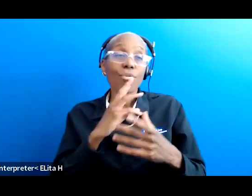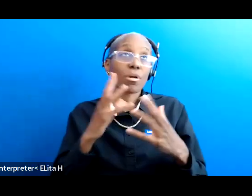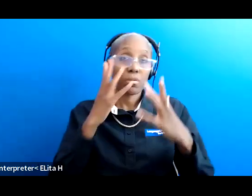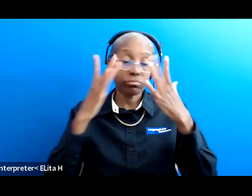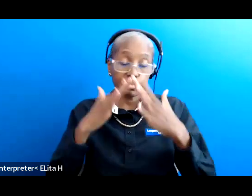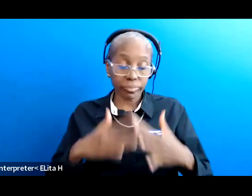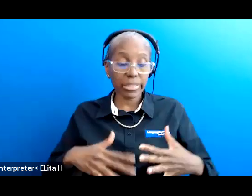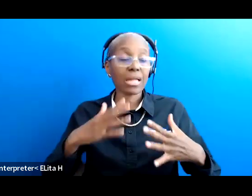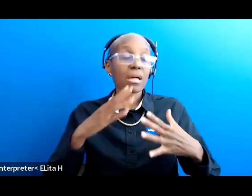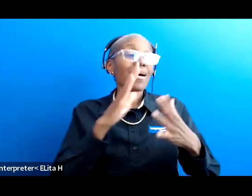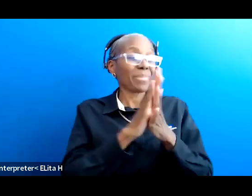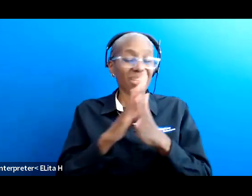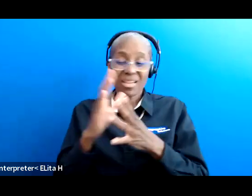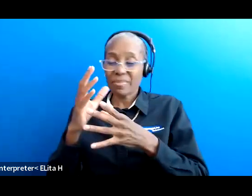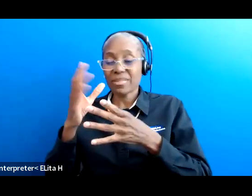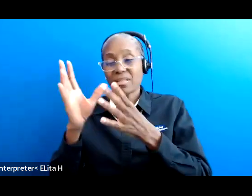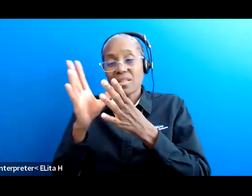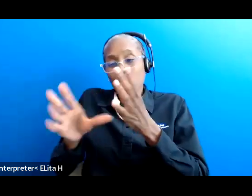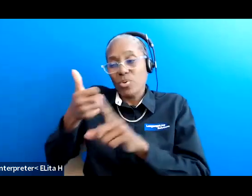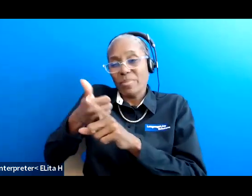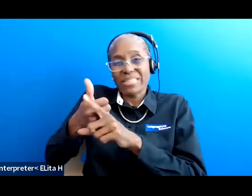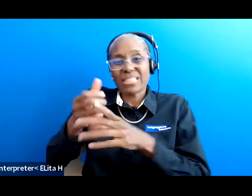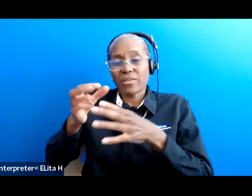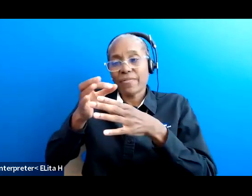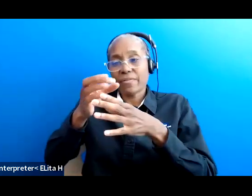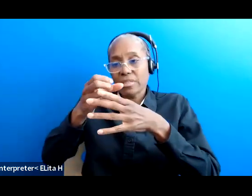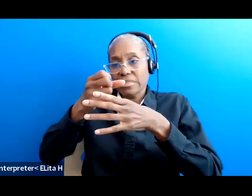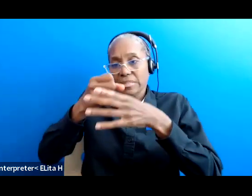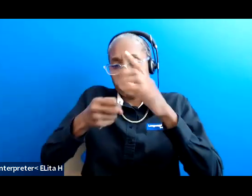And it makes it more difficult to propel through the already slow bowel.